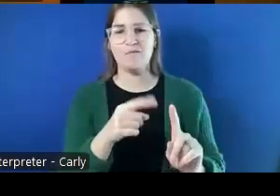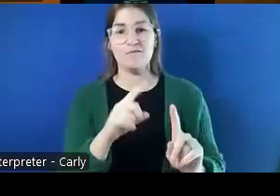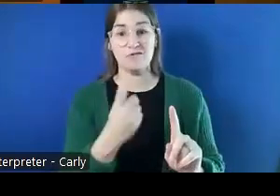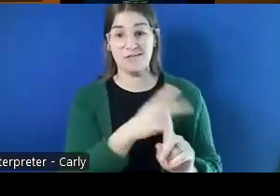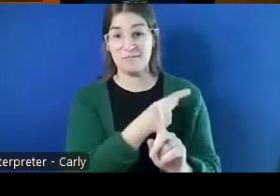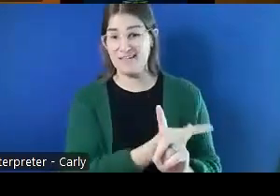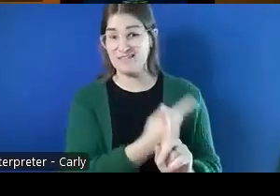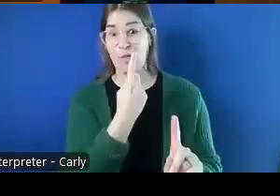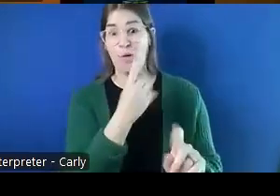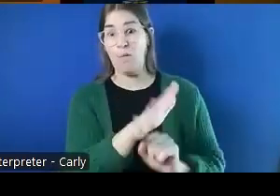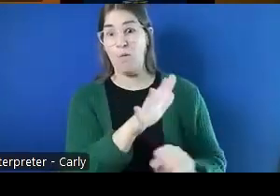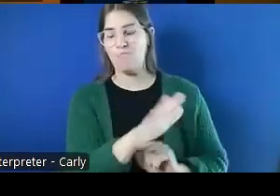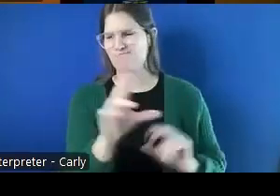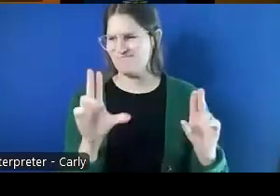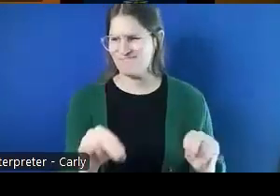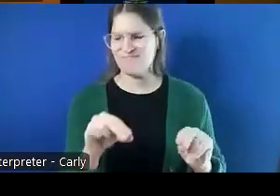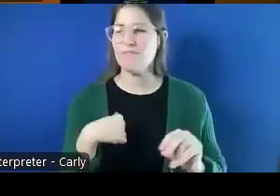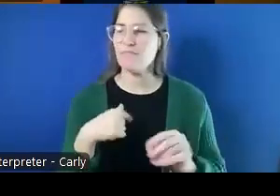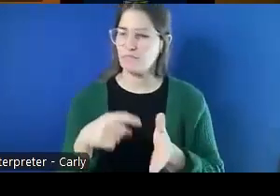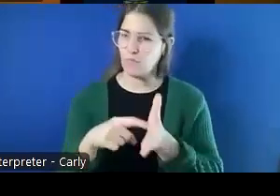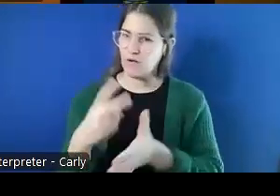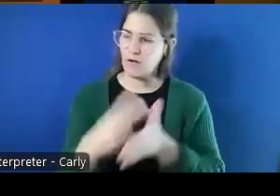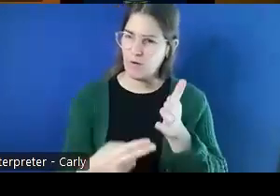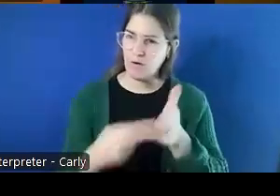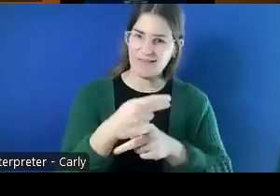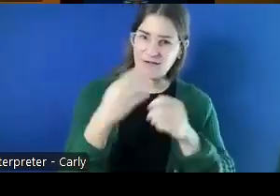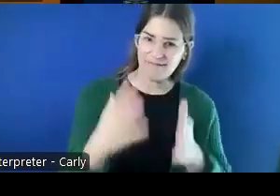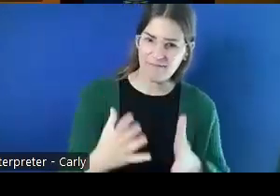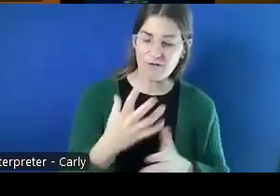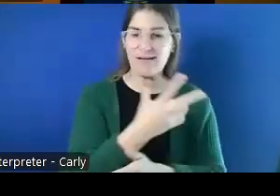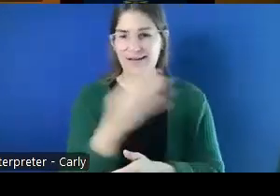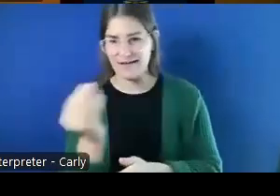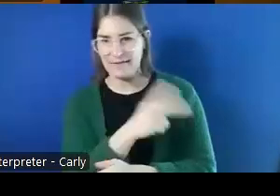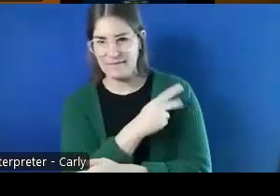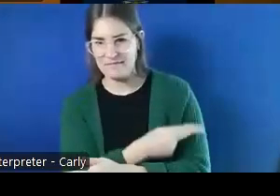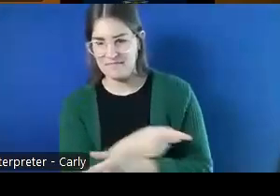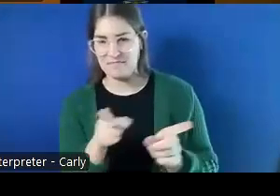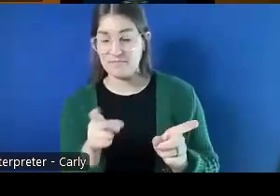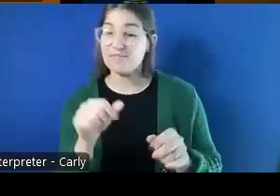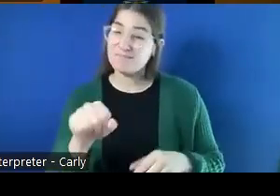considering how shared the distress is and as much as the patient is our is our patient you know